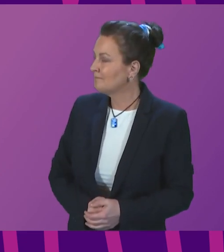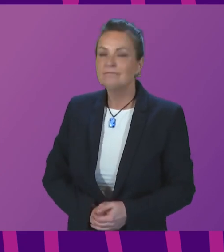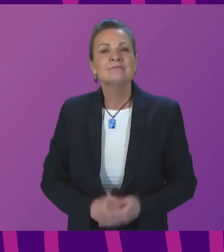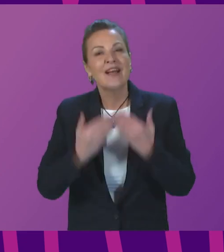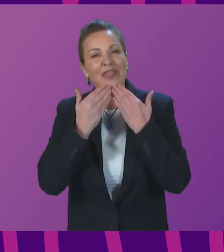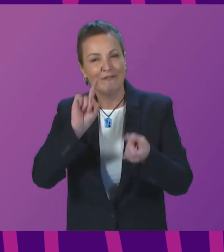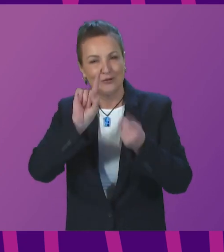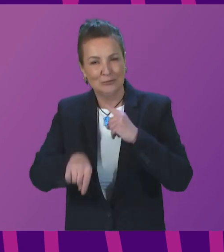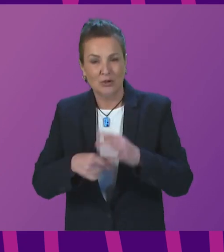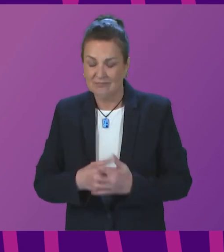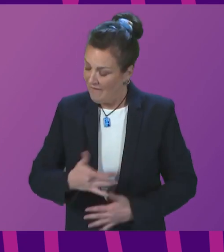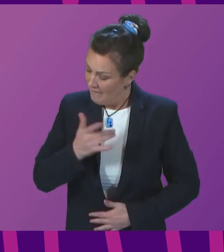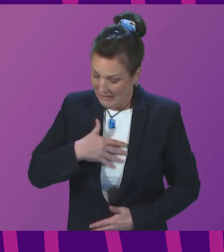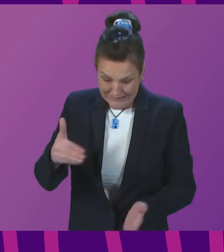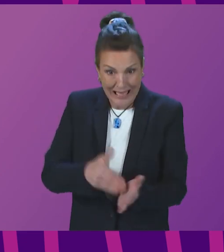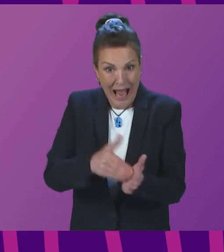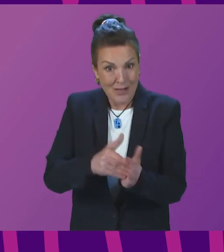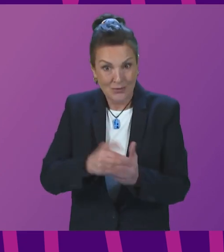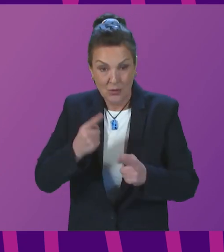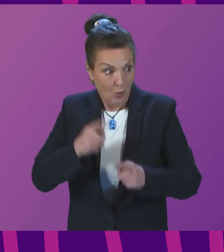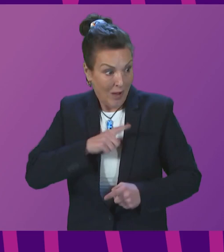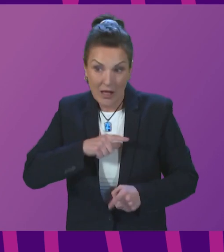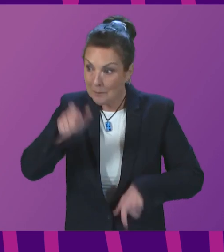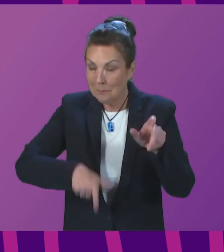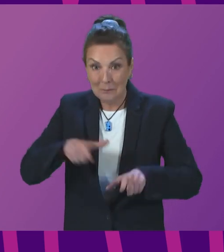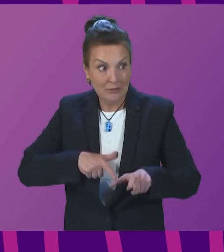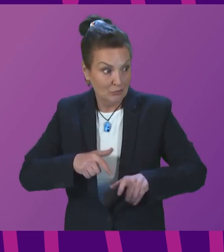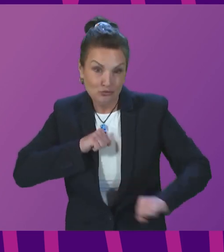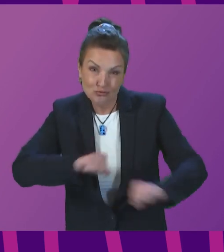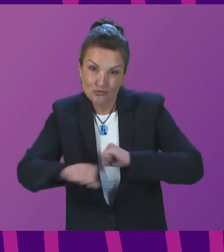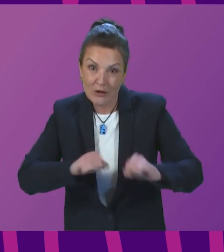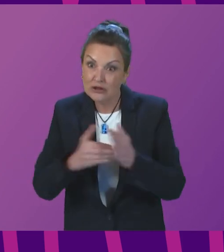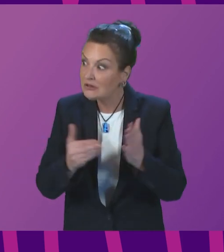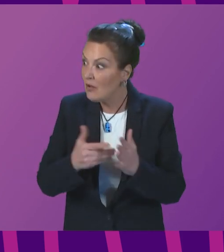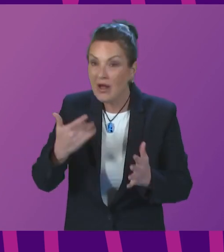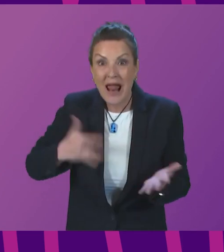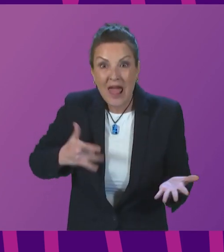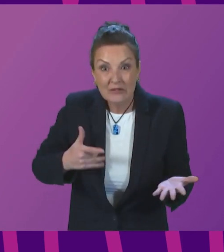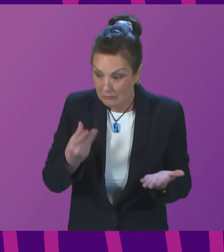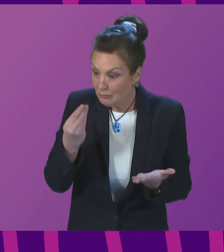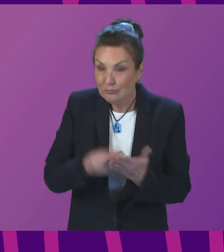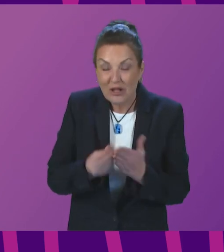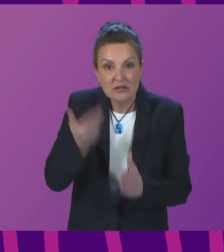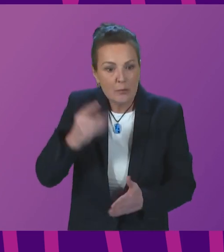There is an urgent need for action. People are facing a cost of living crisis now and energy bills are going up from tomorrow—all